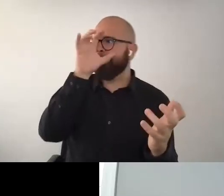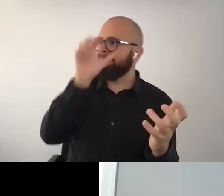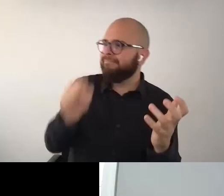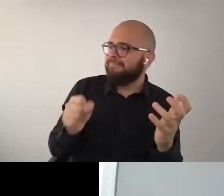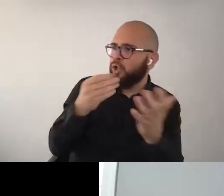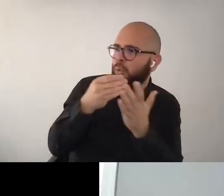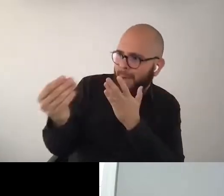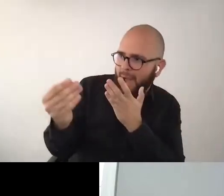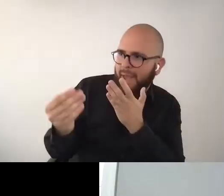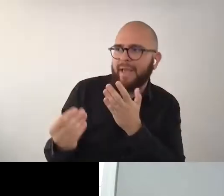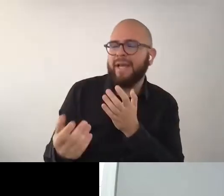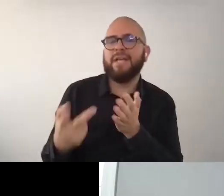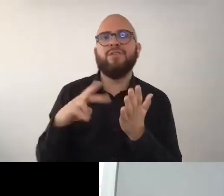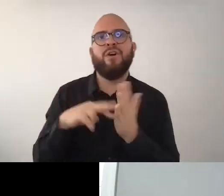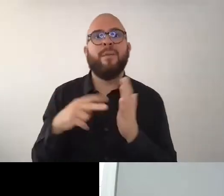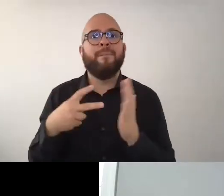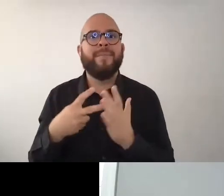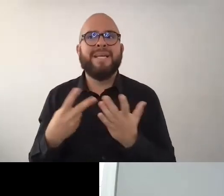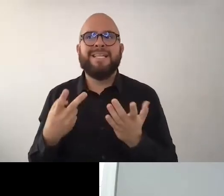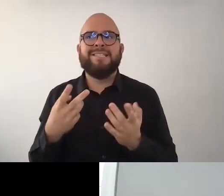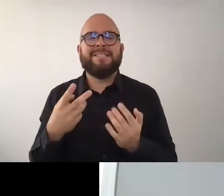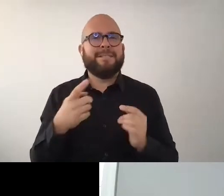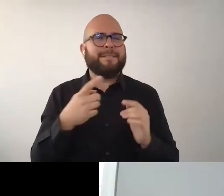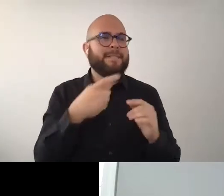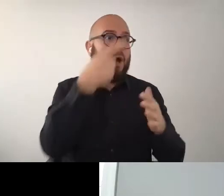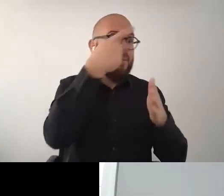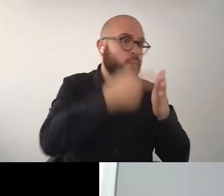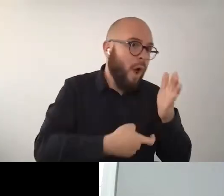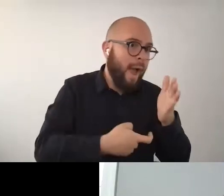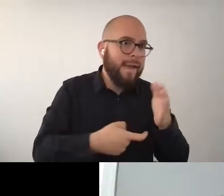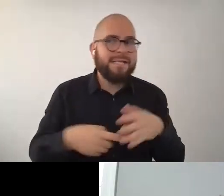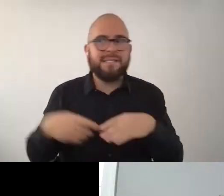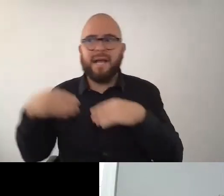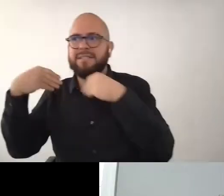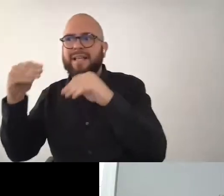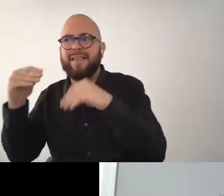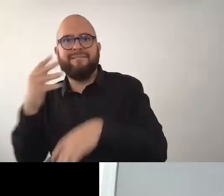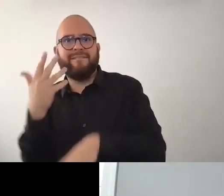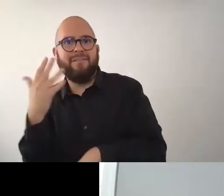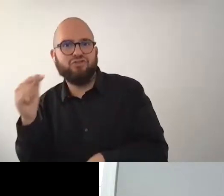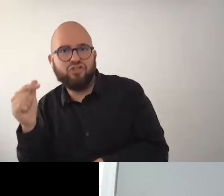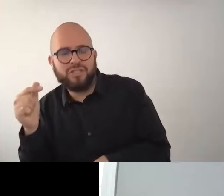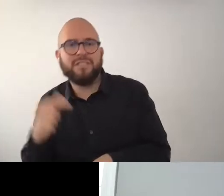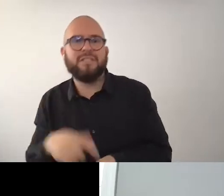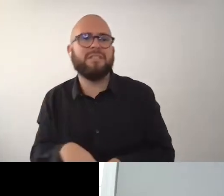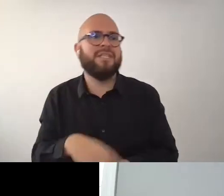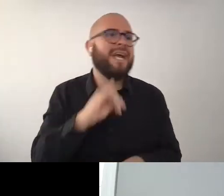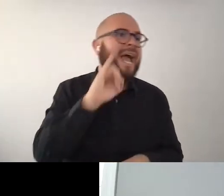between a price and selling 5G or an iPhone Mini versus an Android